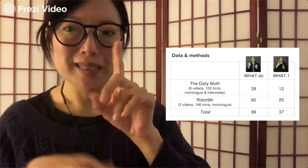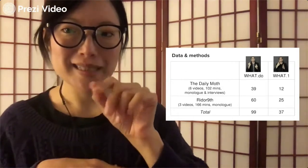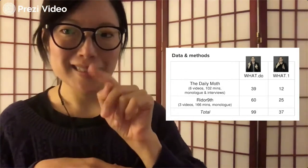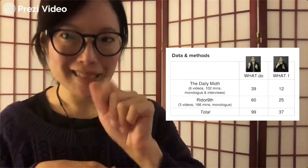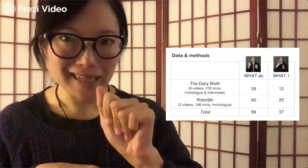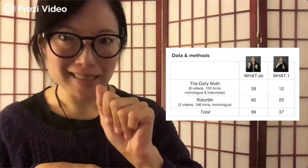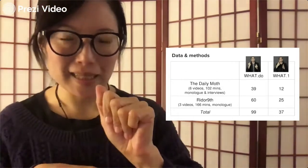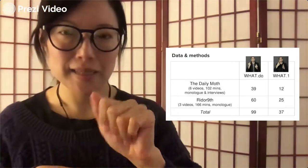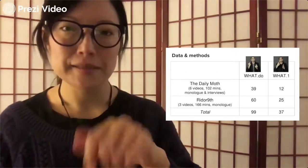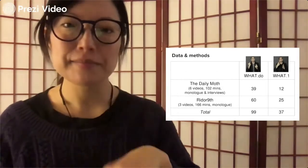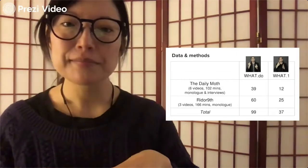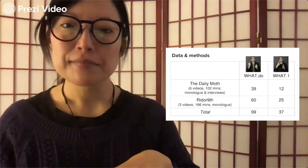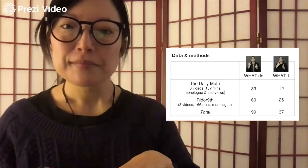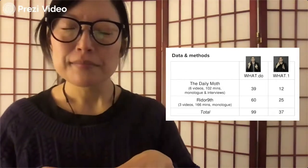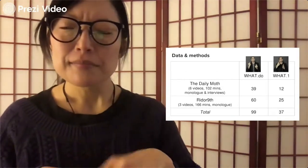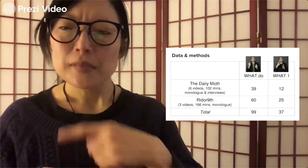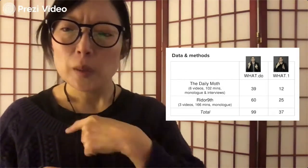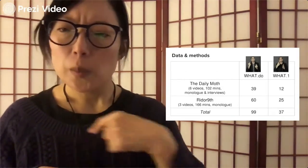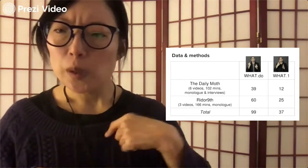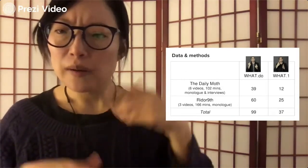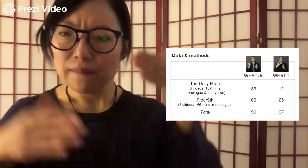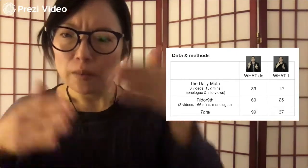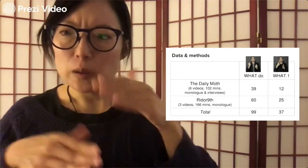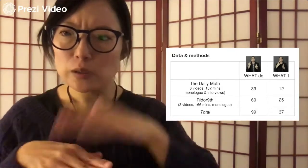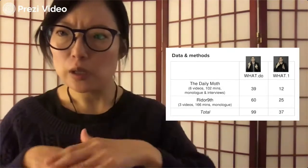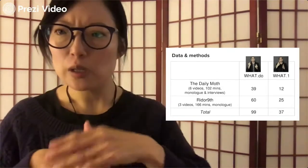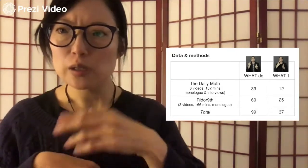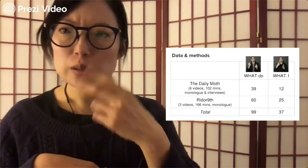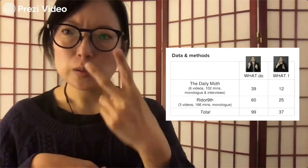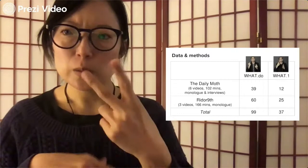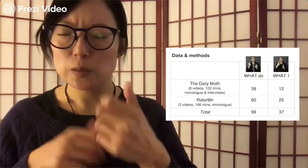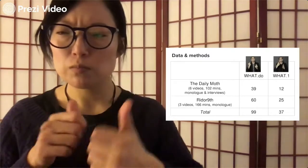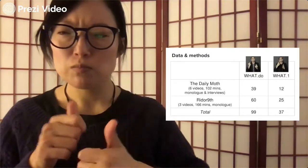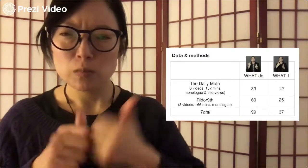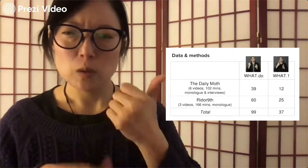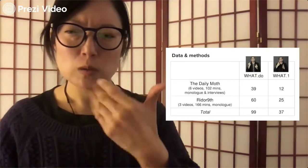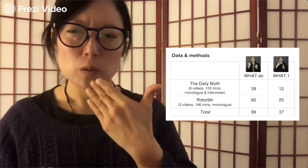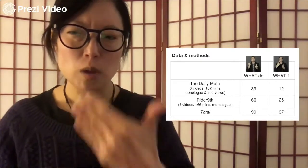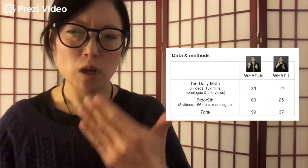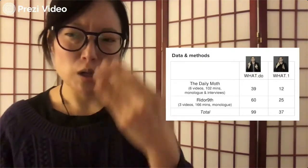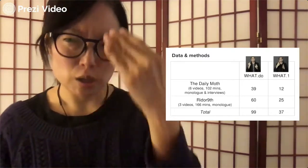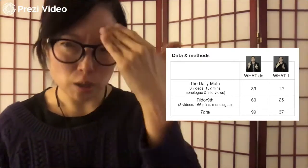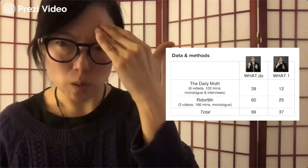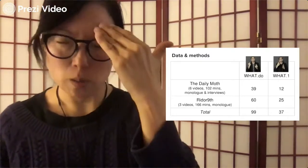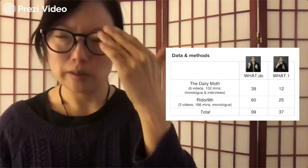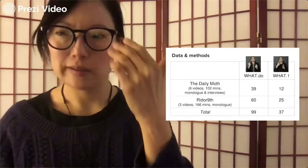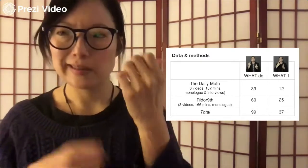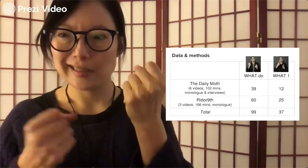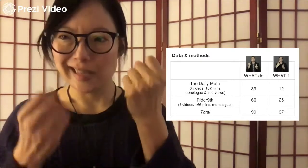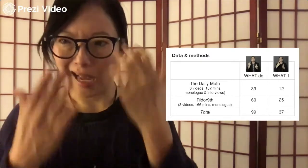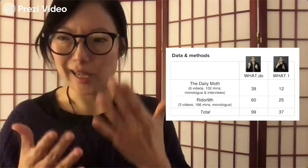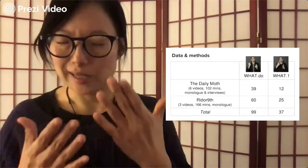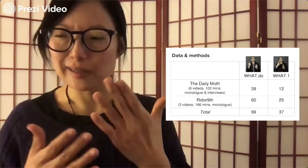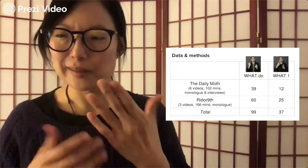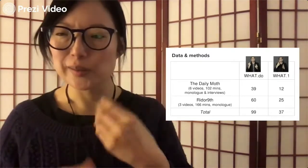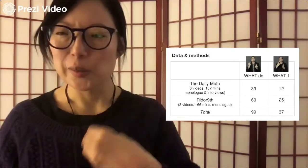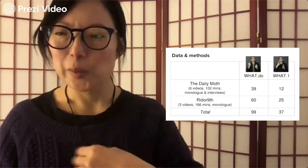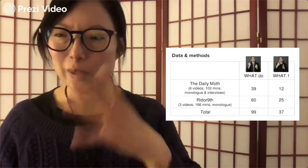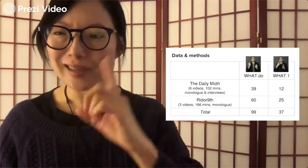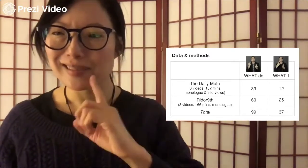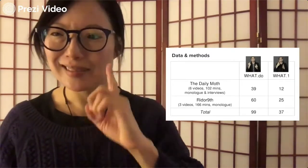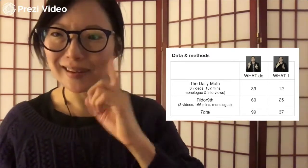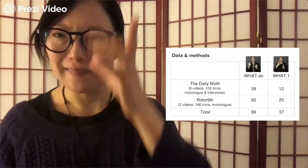internet data. And we focused on two well known signers to deaf